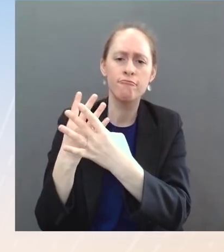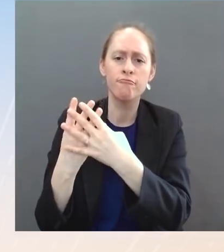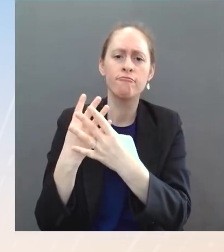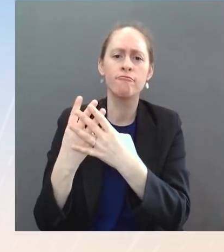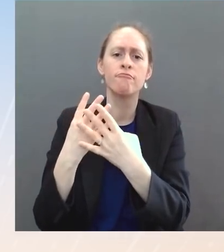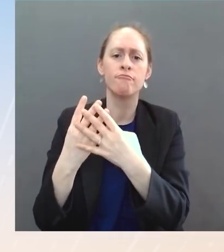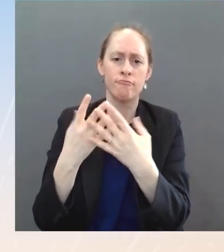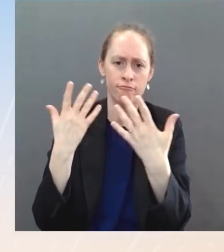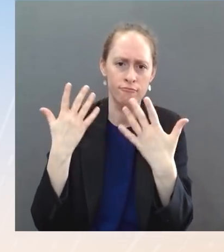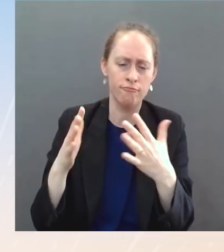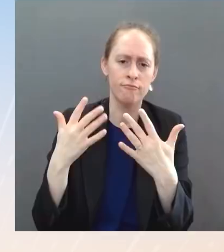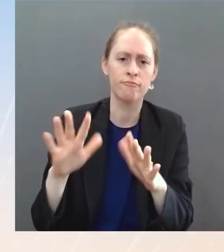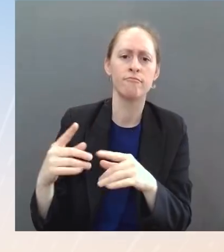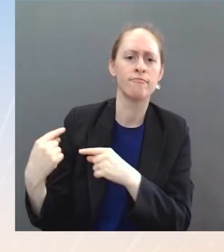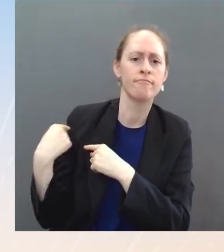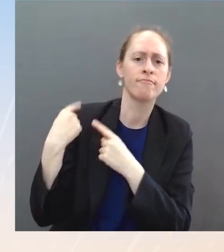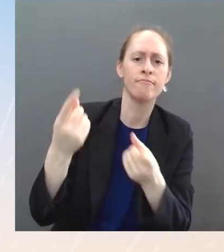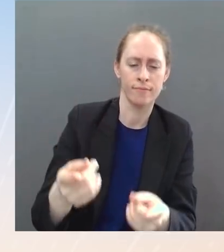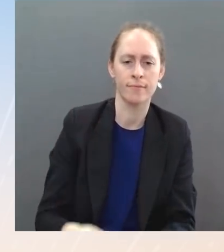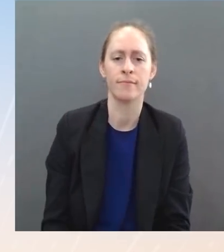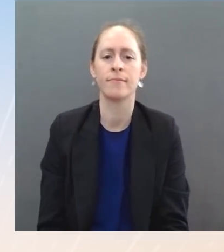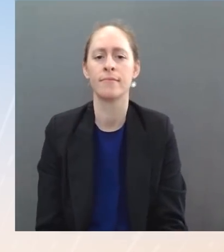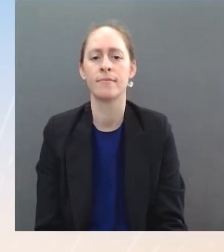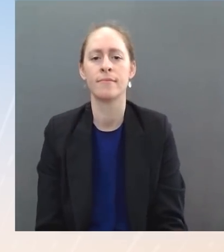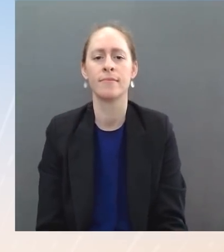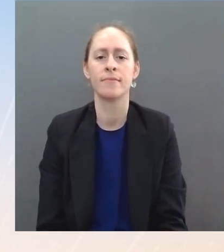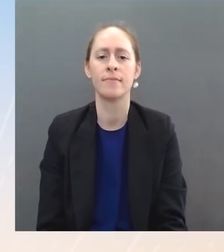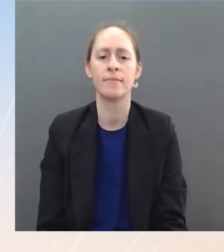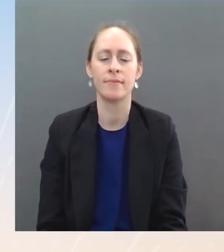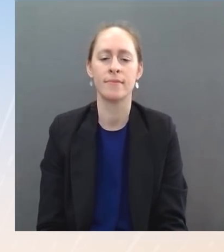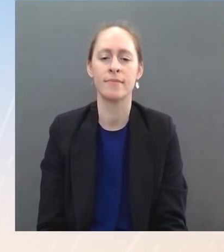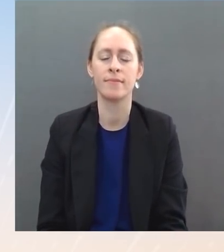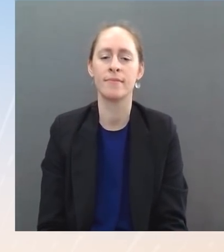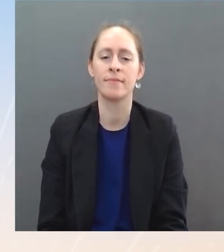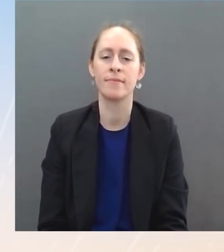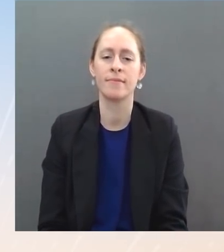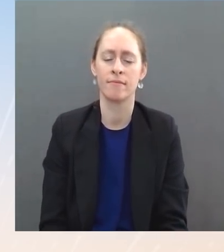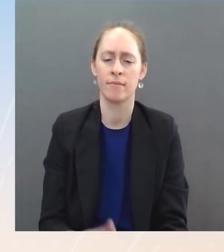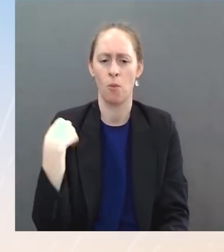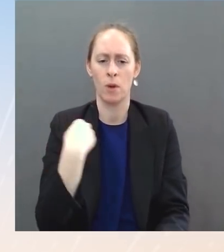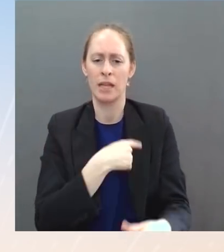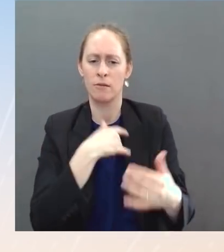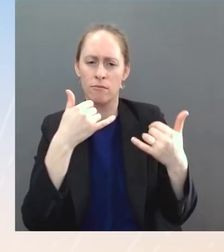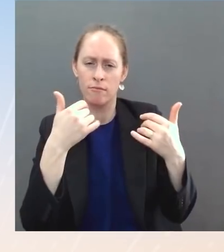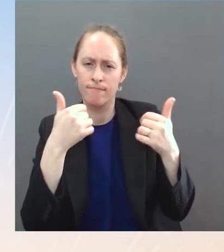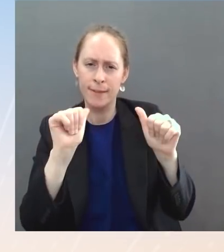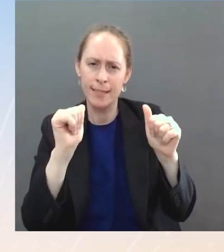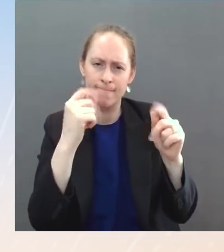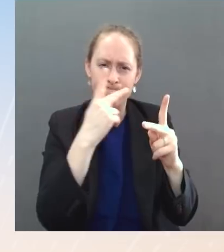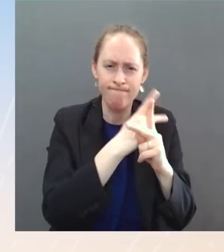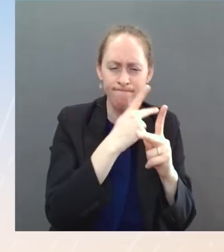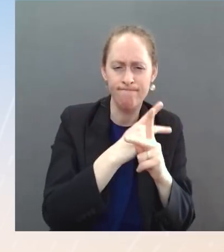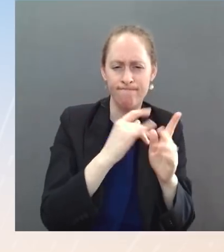And we will look to a series of indicators along those lines to ultimately make a determination in Ukraine. But as the President said today,